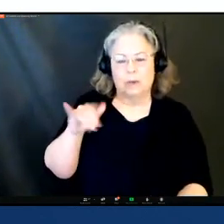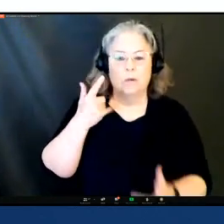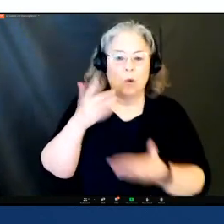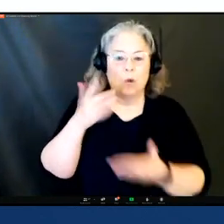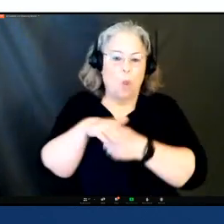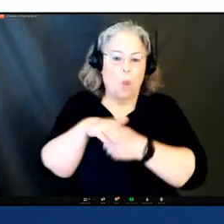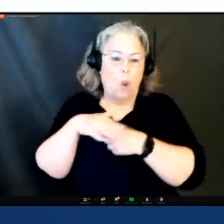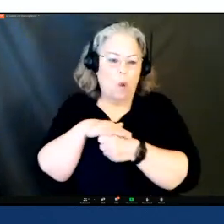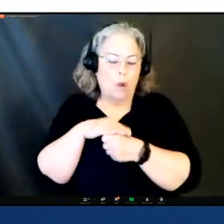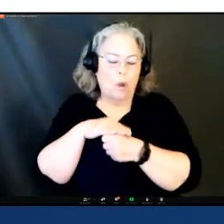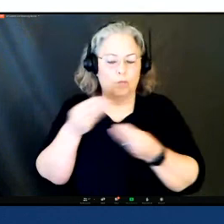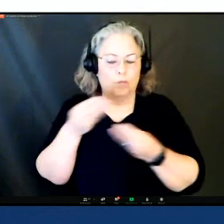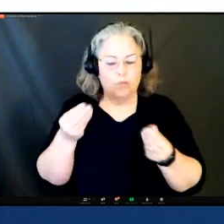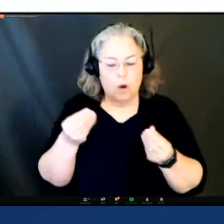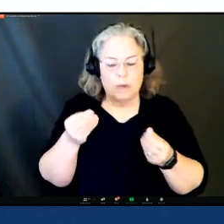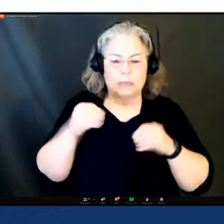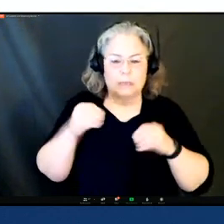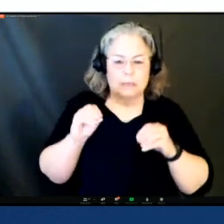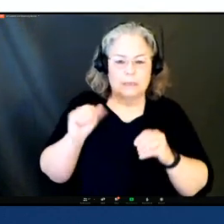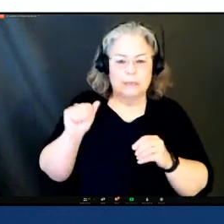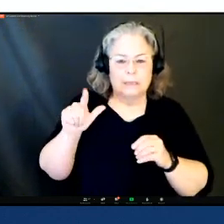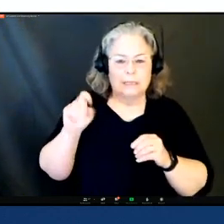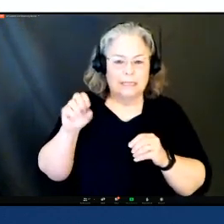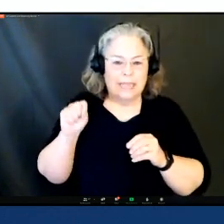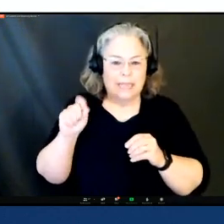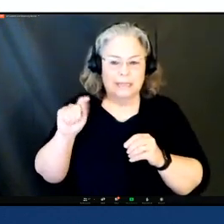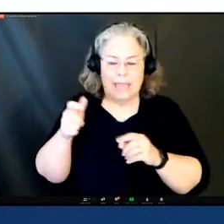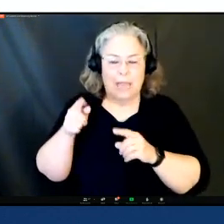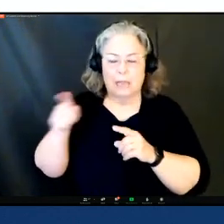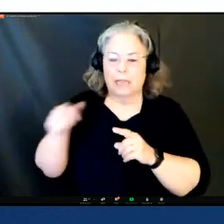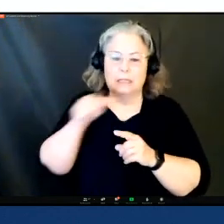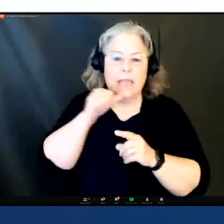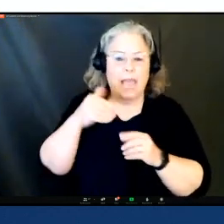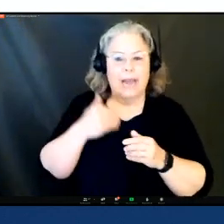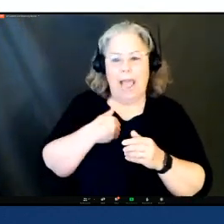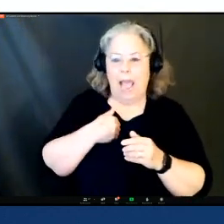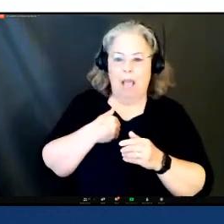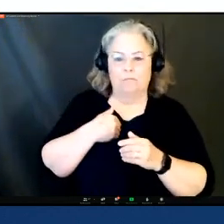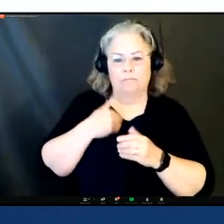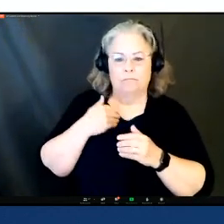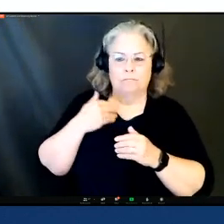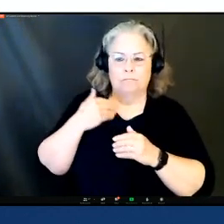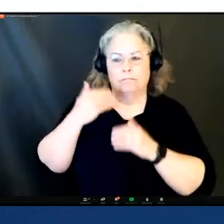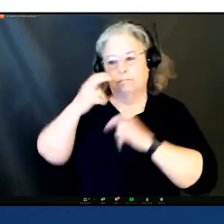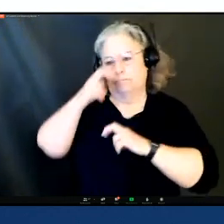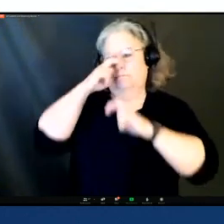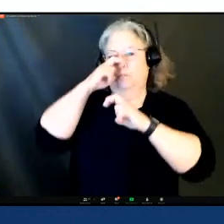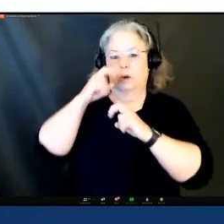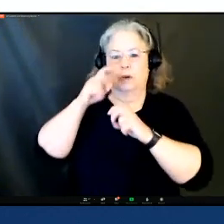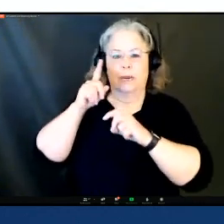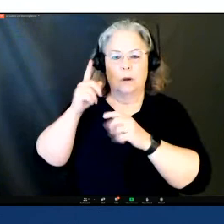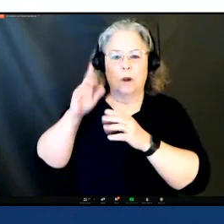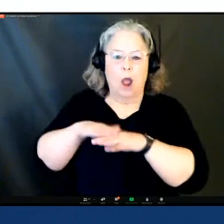and sales tax that is not legally restricted in use. This is money that technically can be spent on any public purpose.